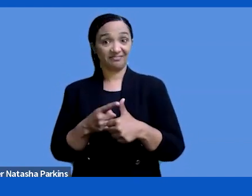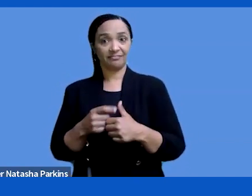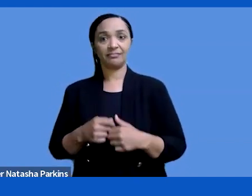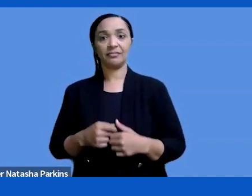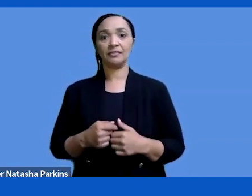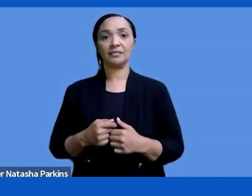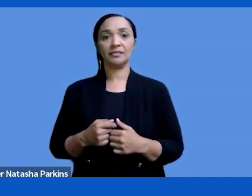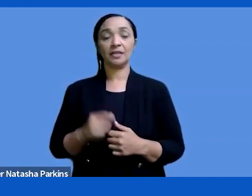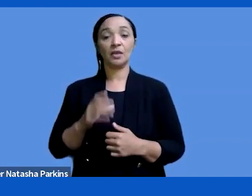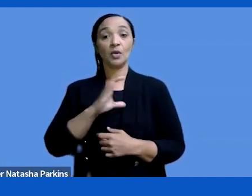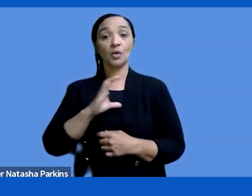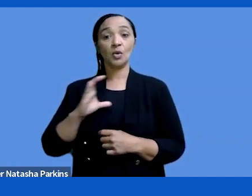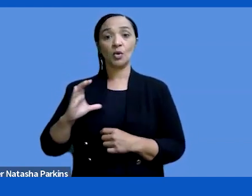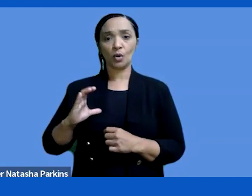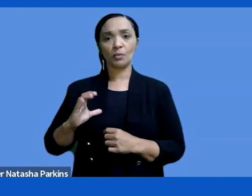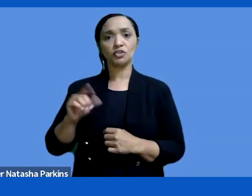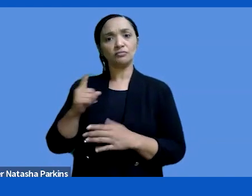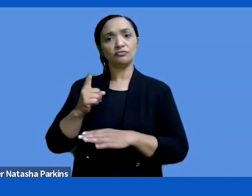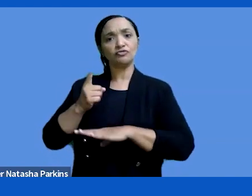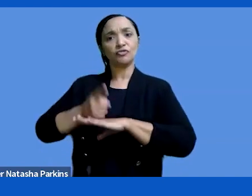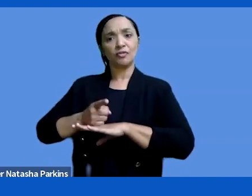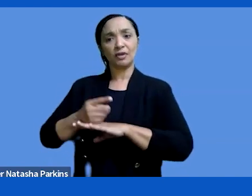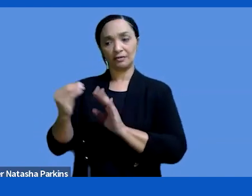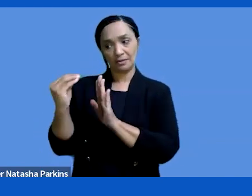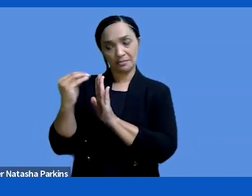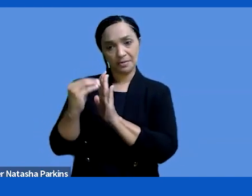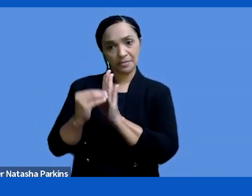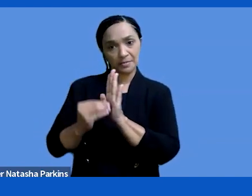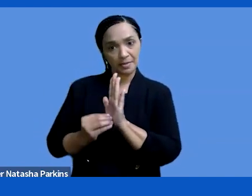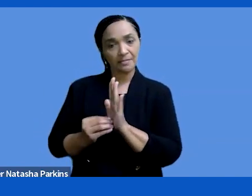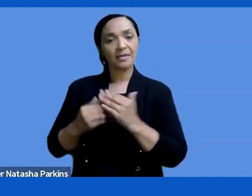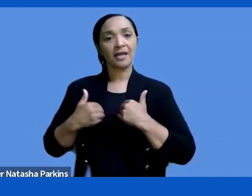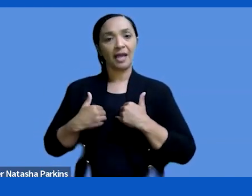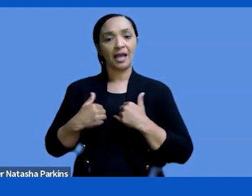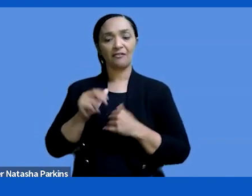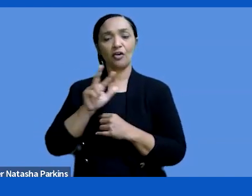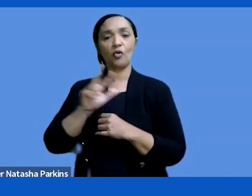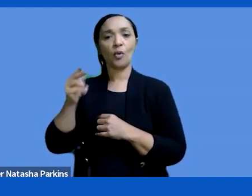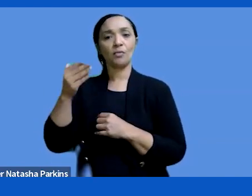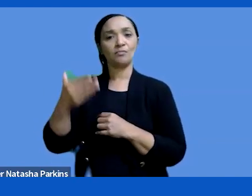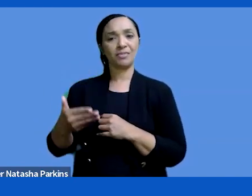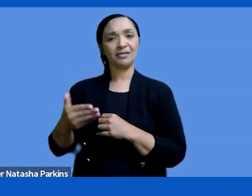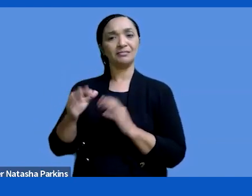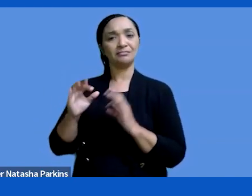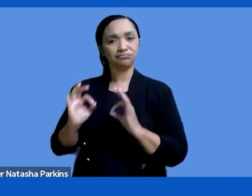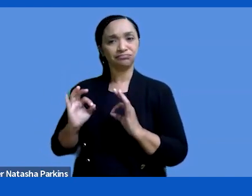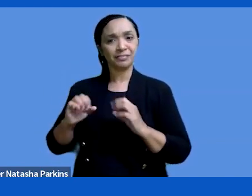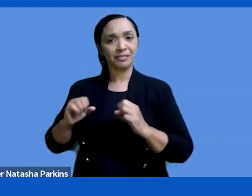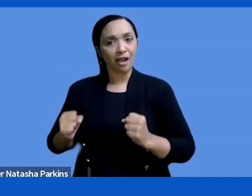bound by the Directive, for its own web presence has adopted an Action Plan on accessibility last